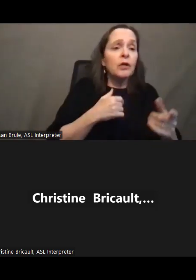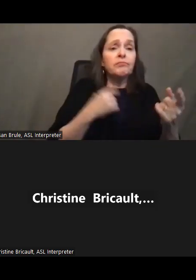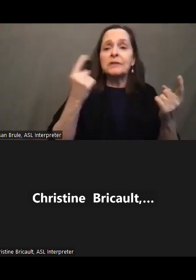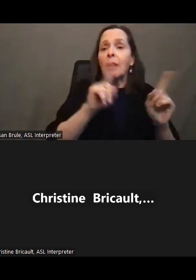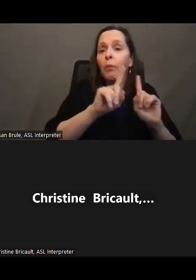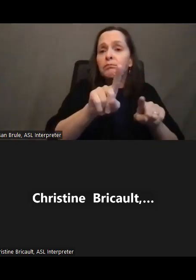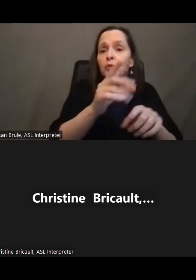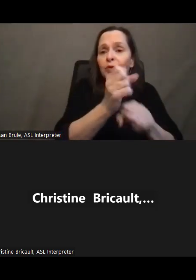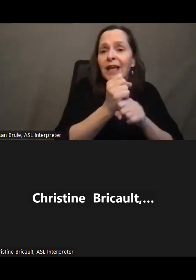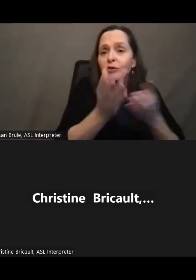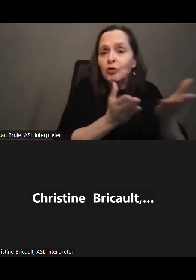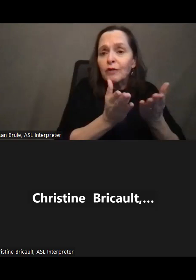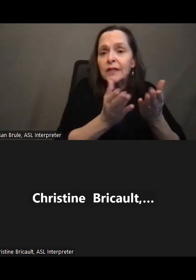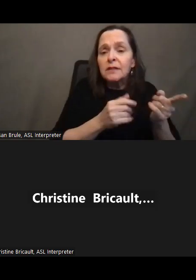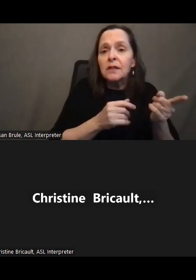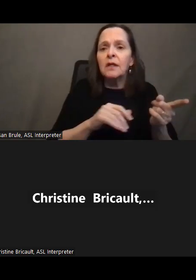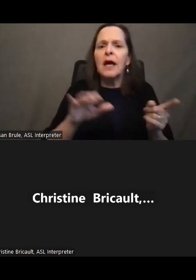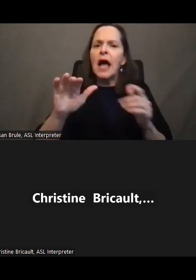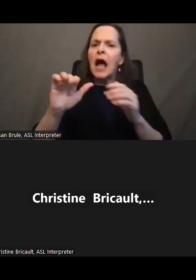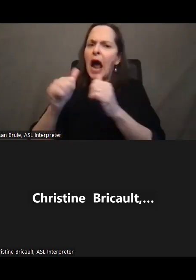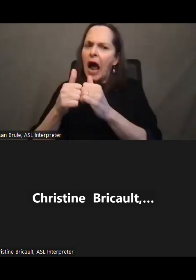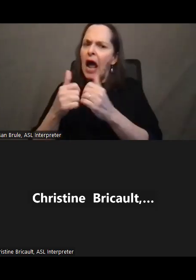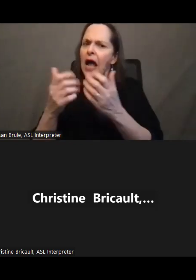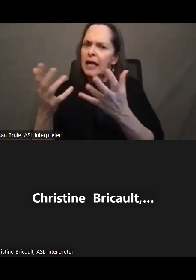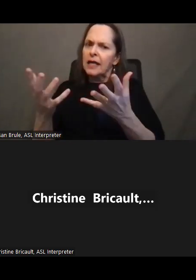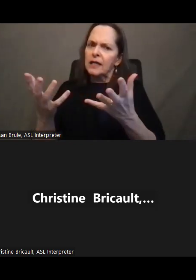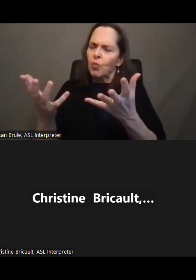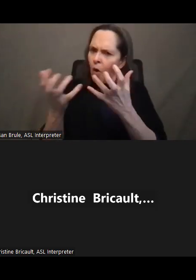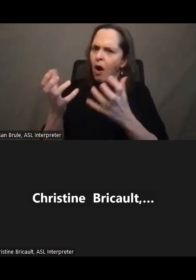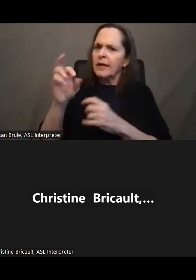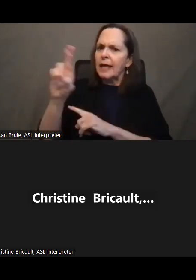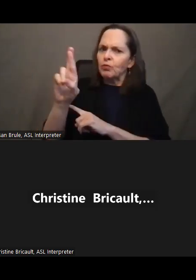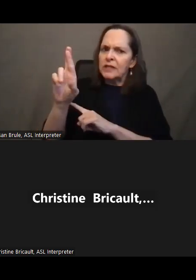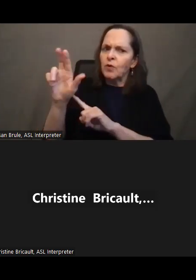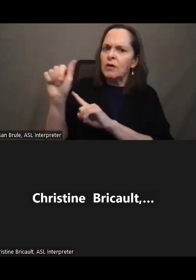Very similar to responding to a request for a reasonable accommodation by an below I employee,